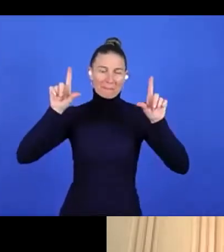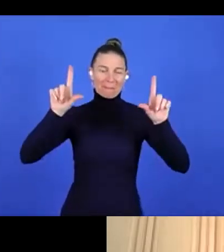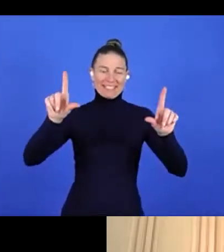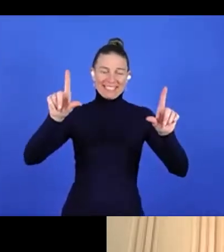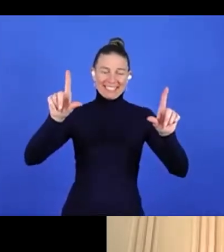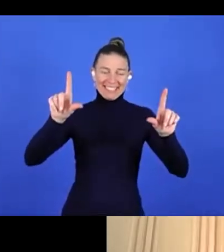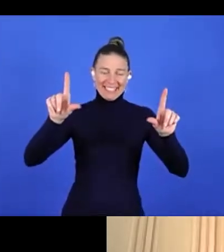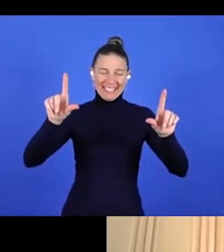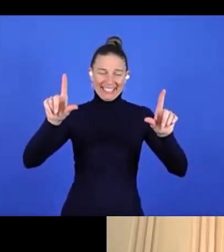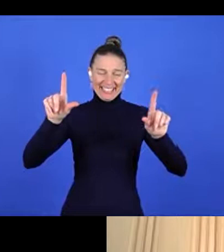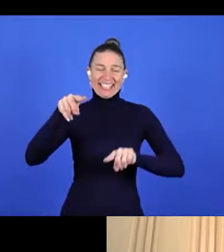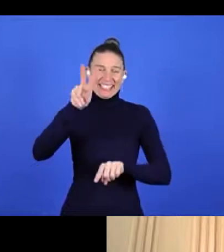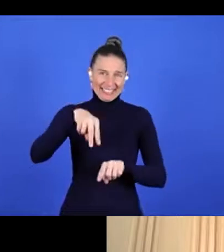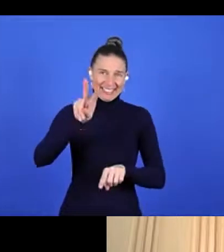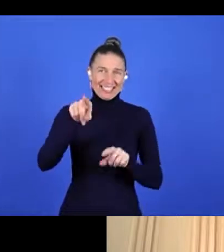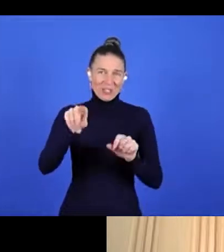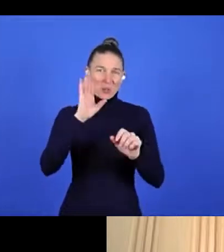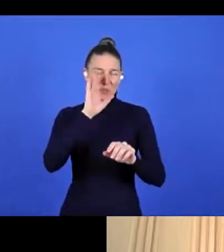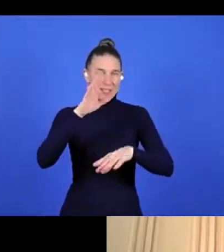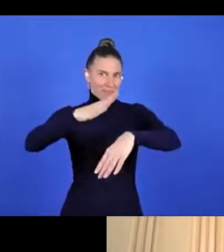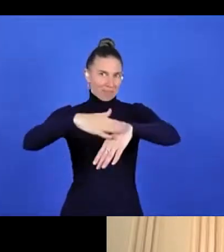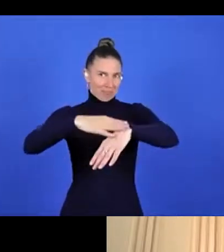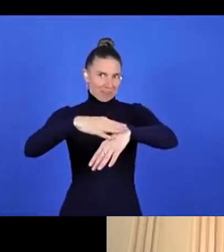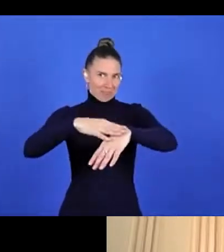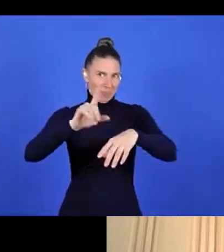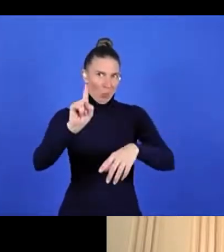, so please look from time to time on my picture